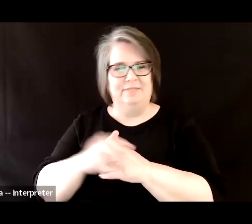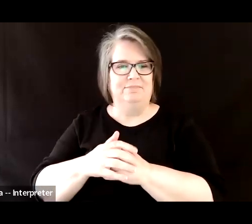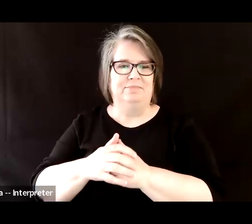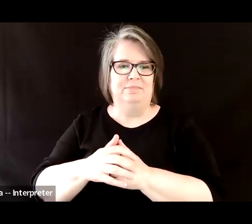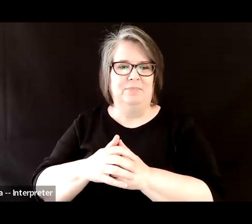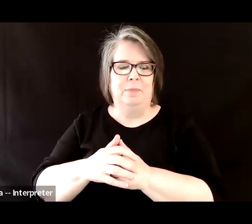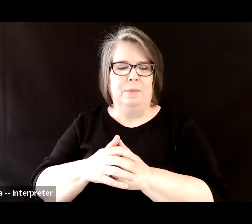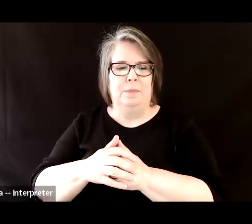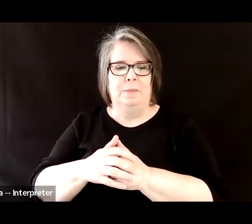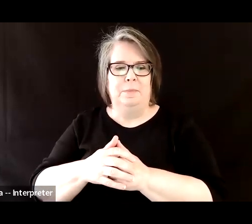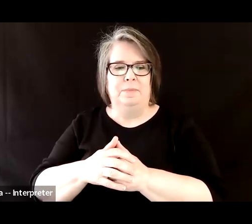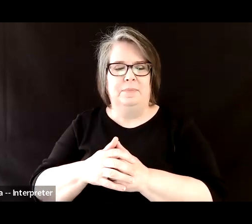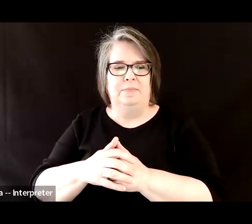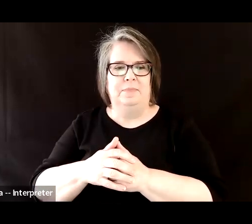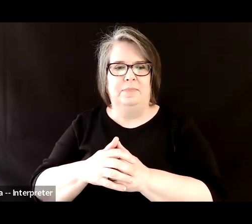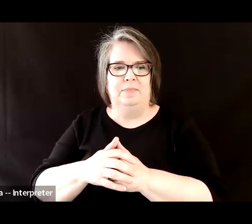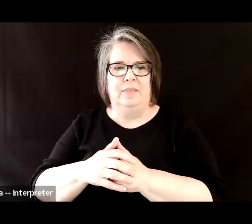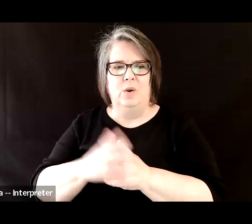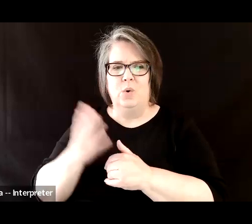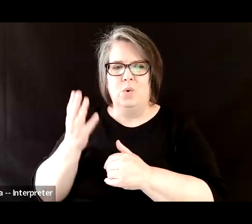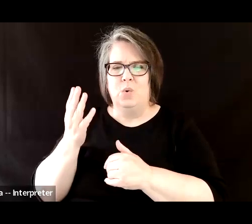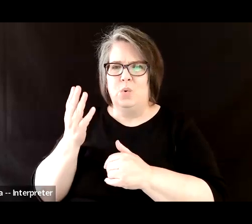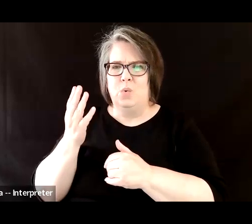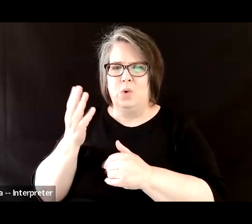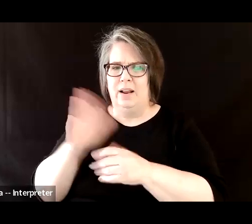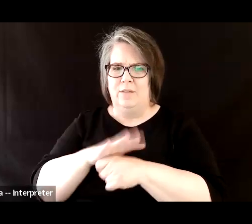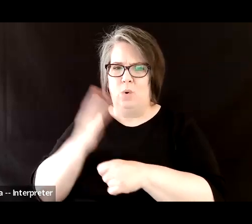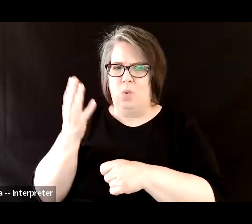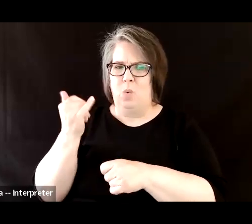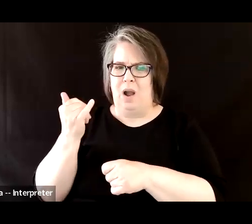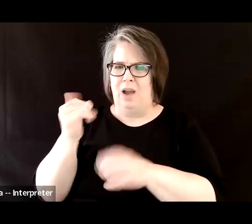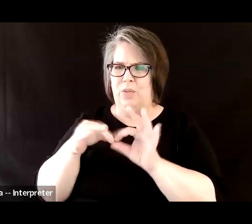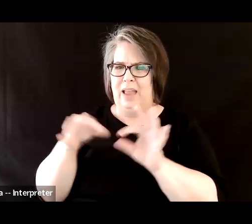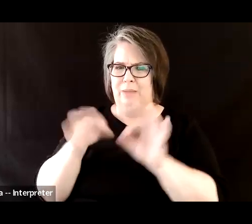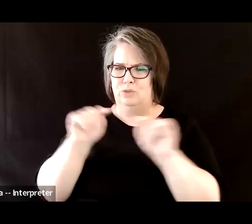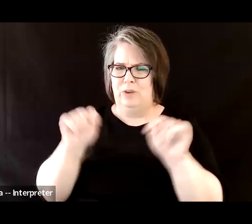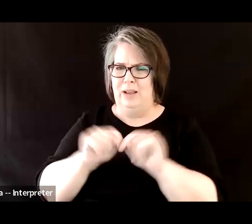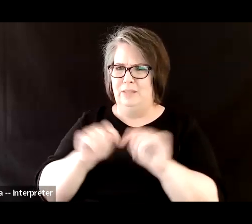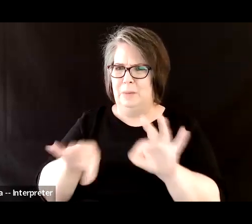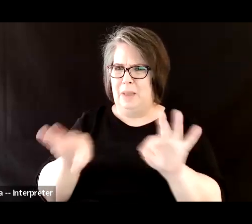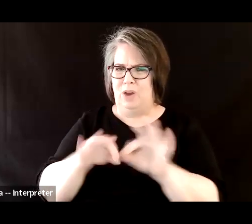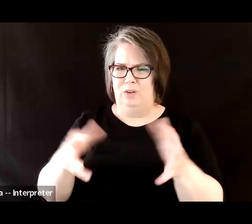We are going to cover why do captions and transcripts matter, why did they need to be accurate?